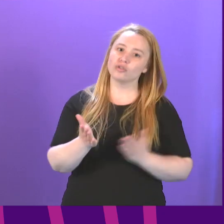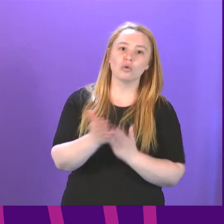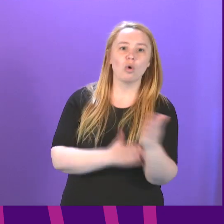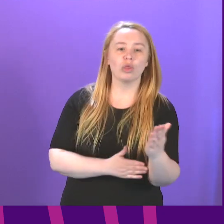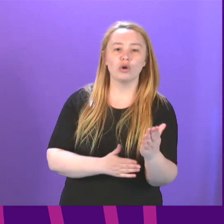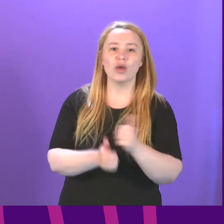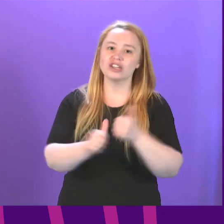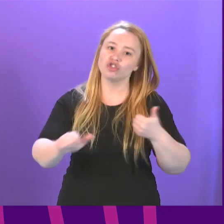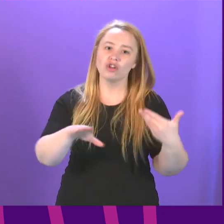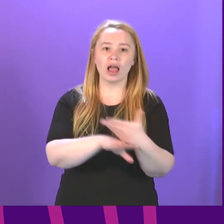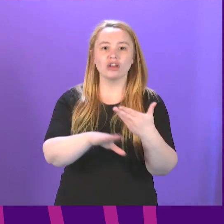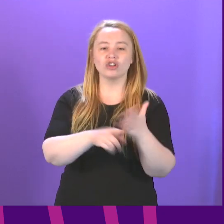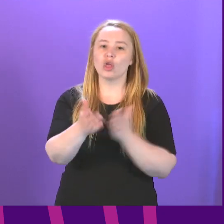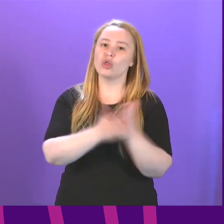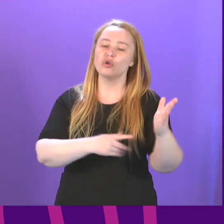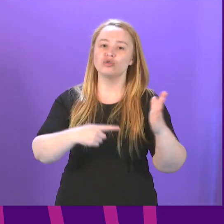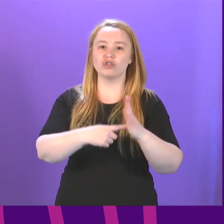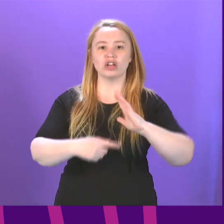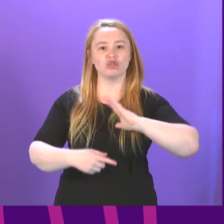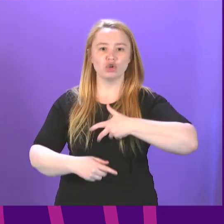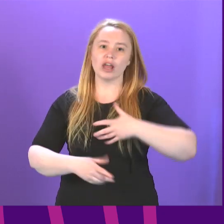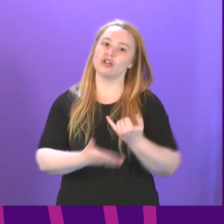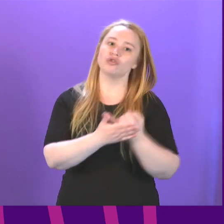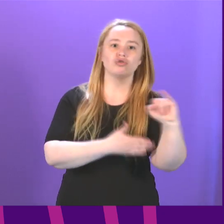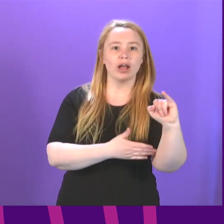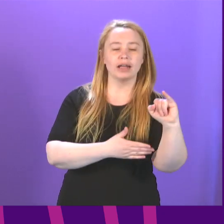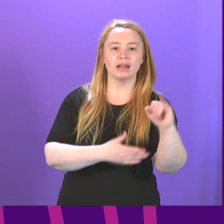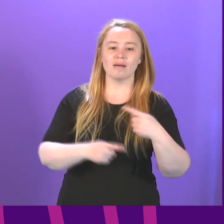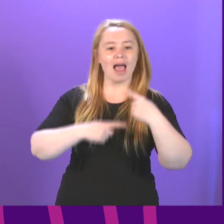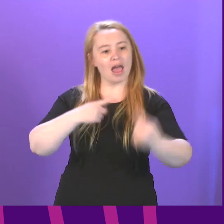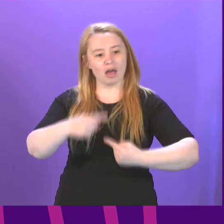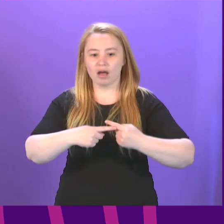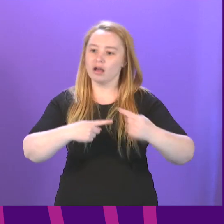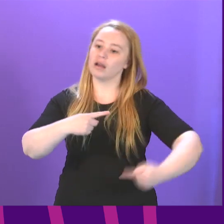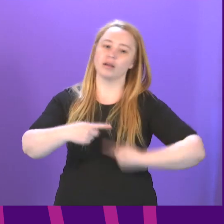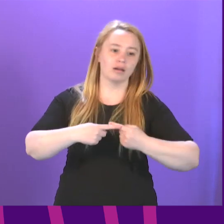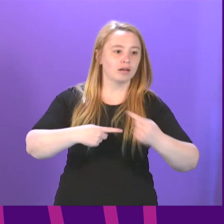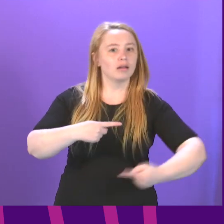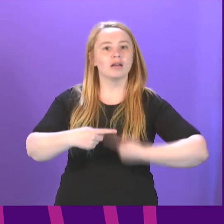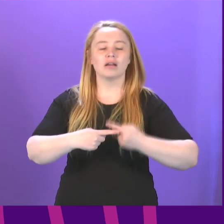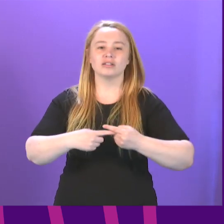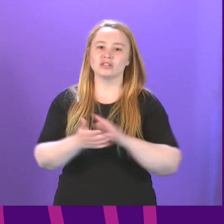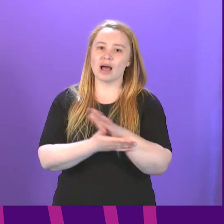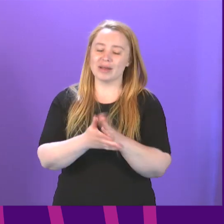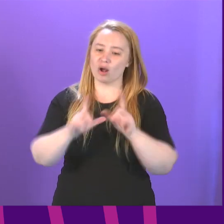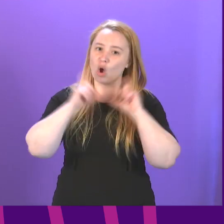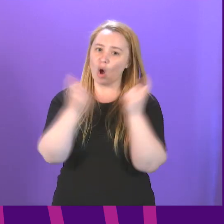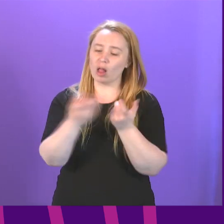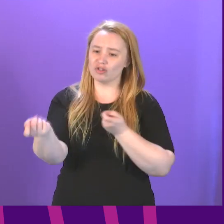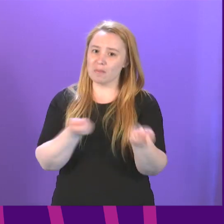or the threat thereof. Does the fact that that happens on an annual cycle not raise serious questions about college management’s ability to negotiate in good faith?